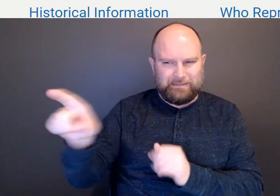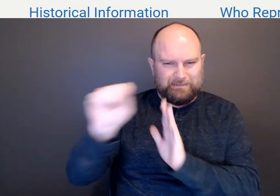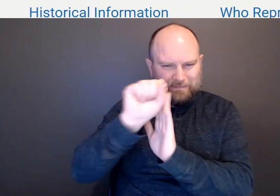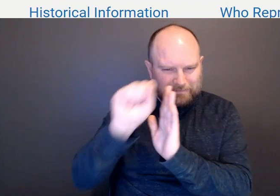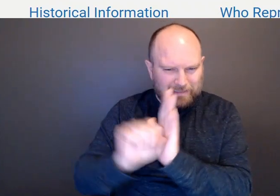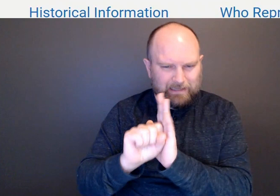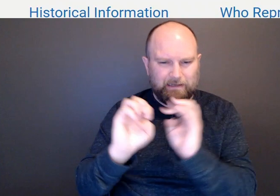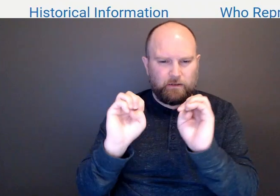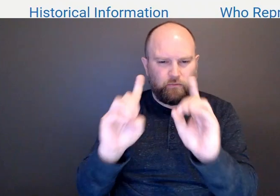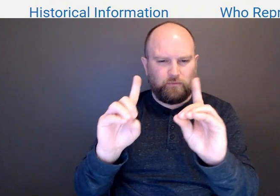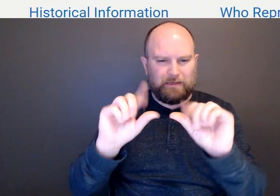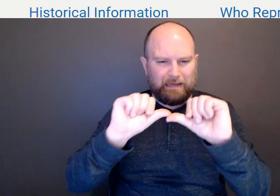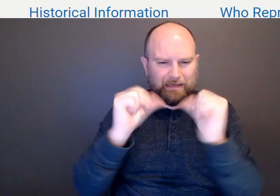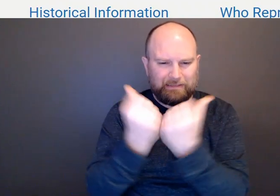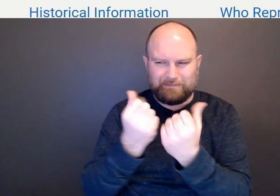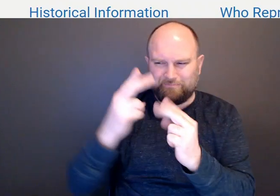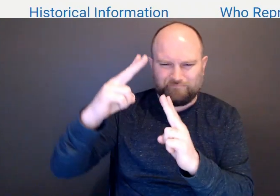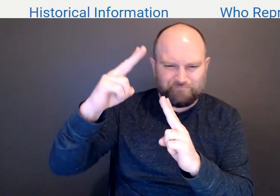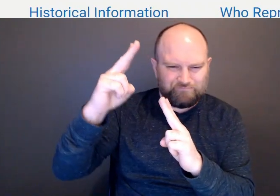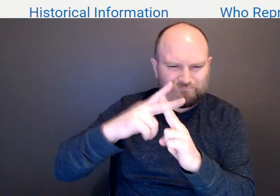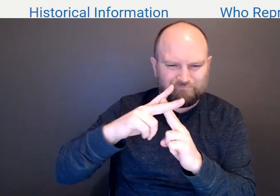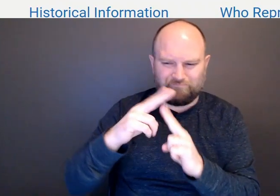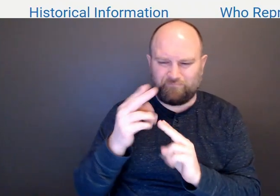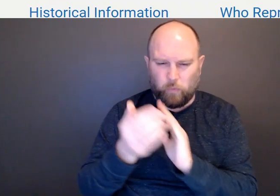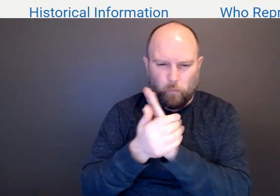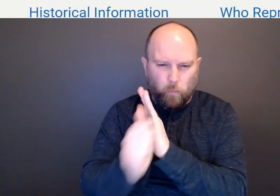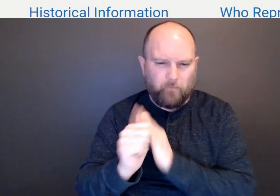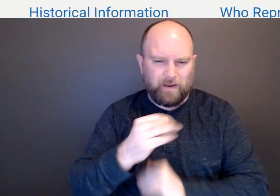vision loss or visual impairment with the Minnesota State Academies